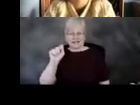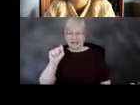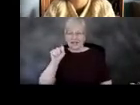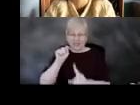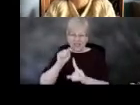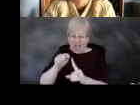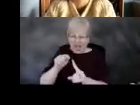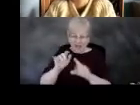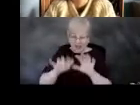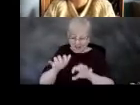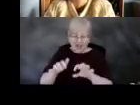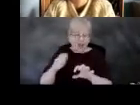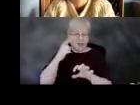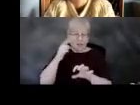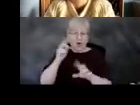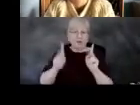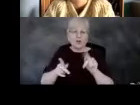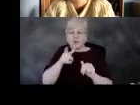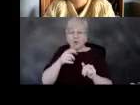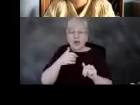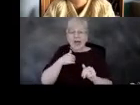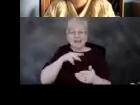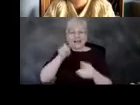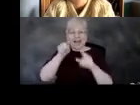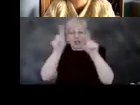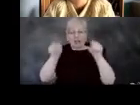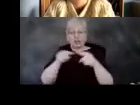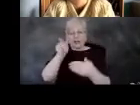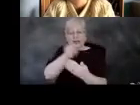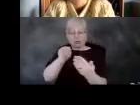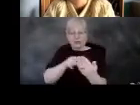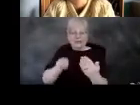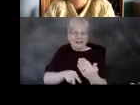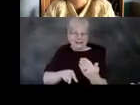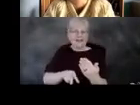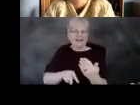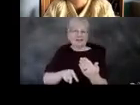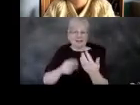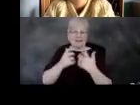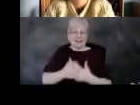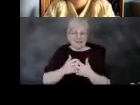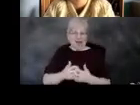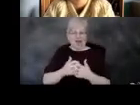or a low vision it supplies 17:27:53 reading cues about what is on the